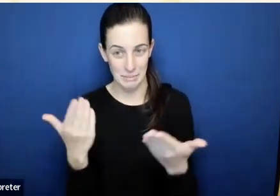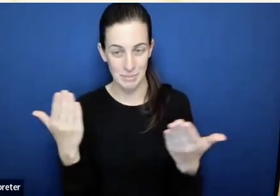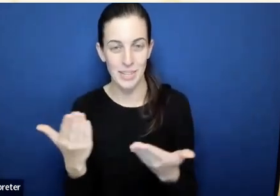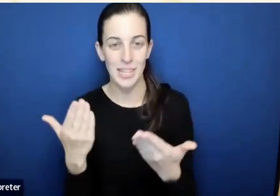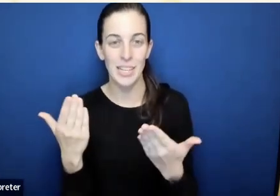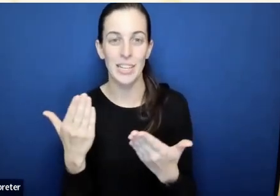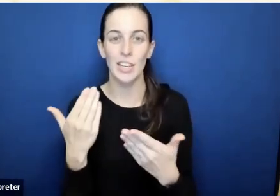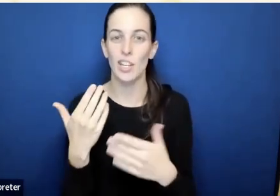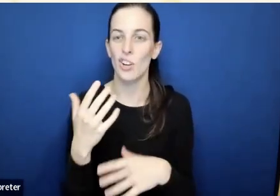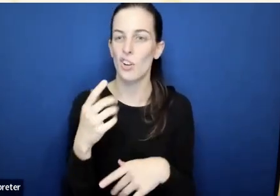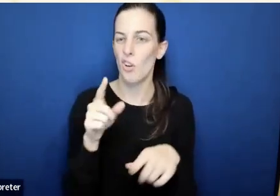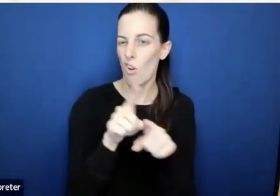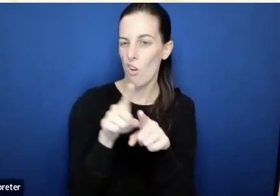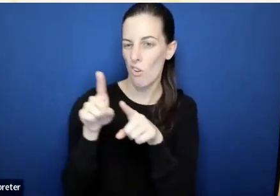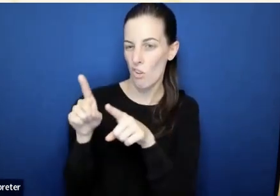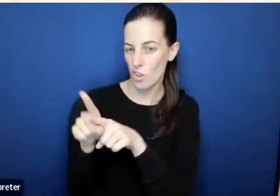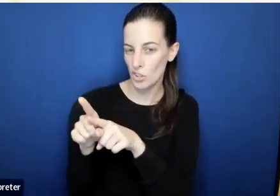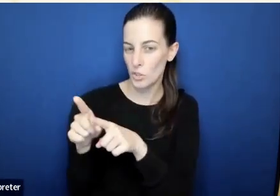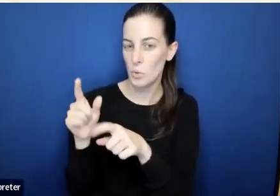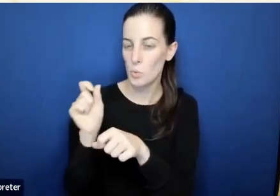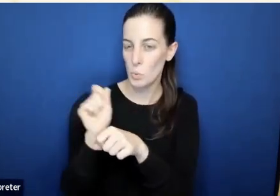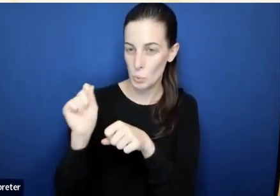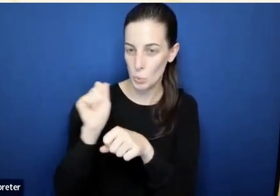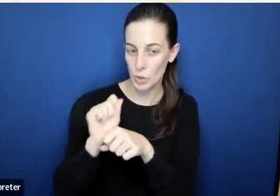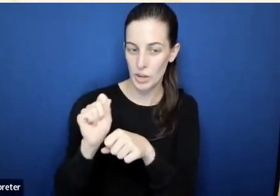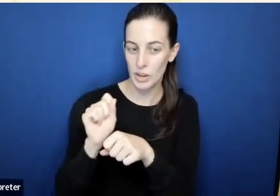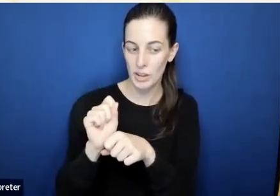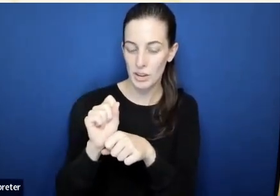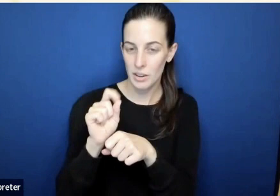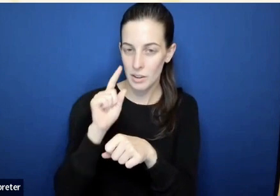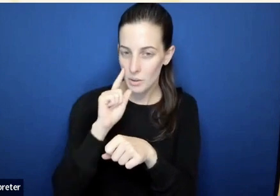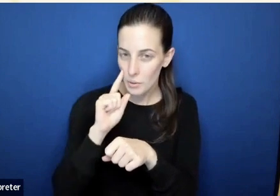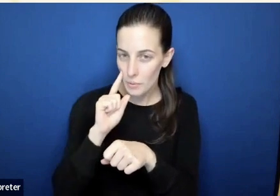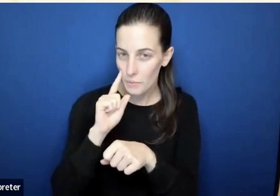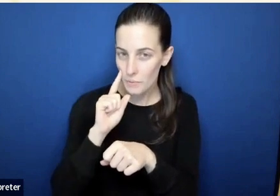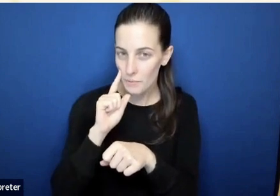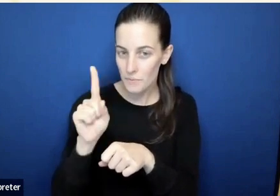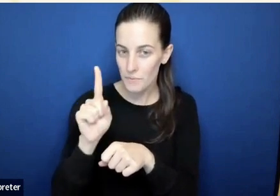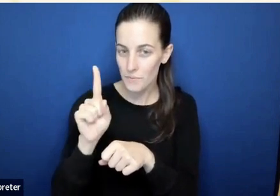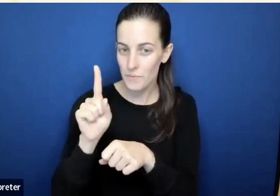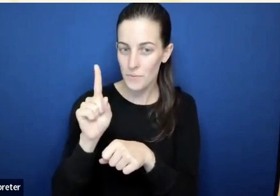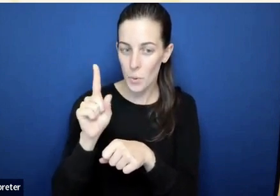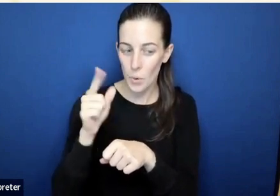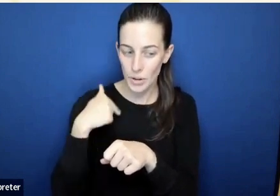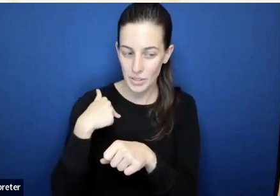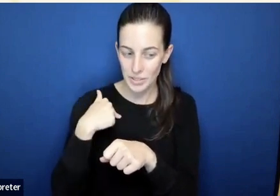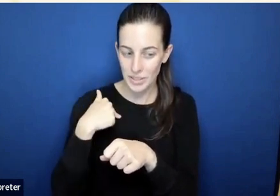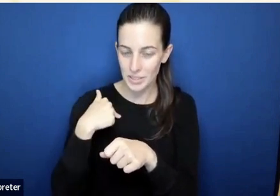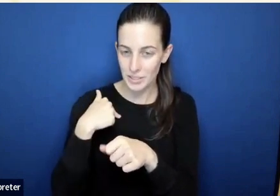I'm also actively contributing towards the work of Koga Task Force as part of W3C.